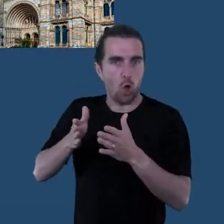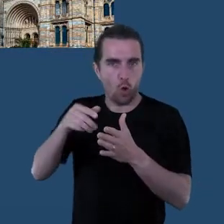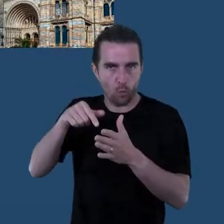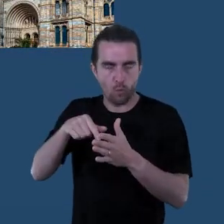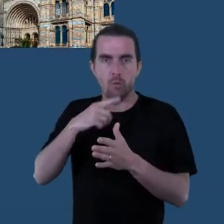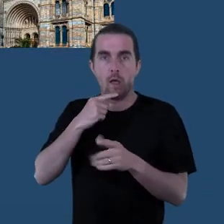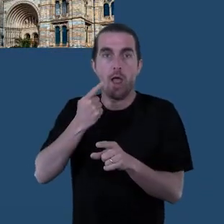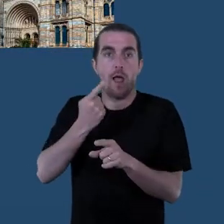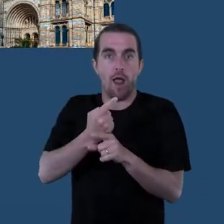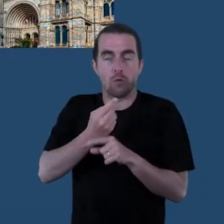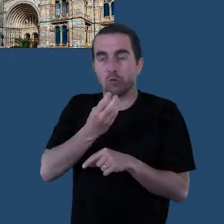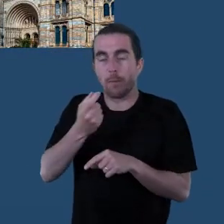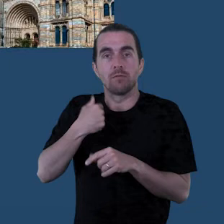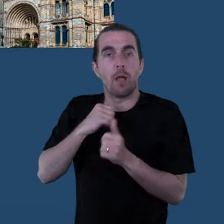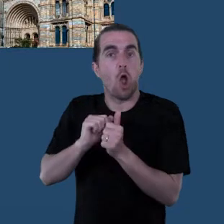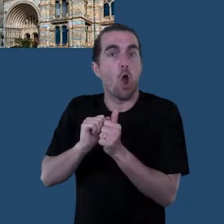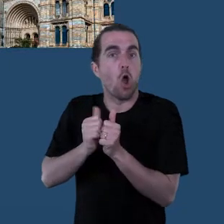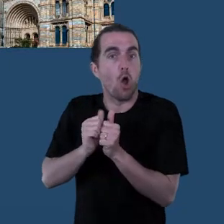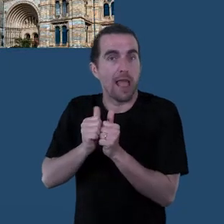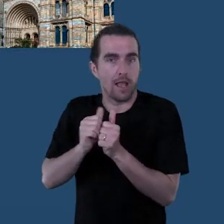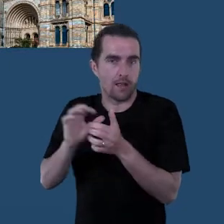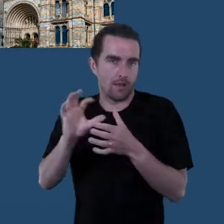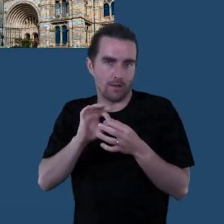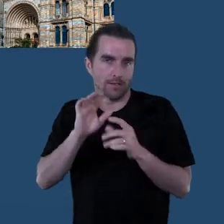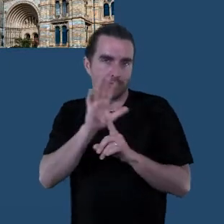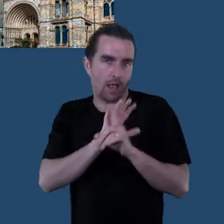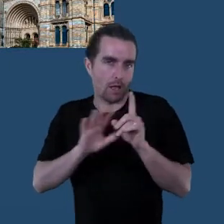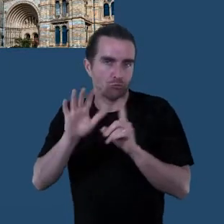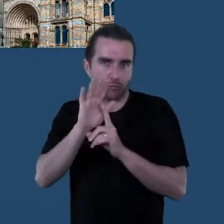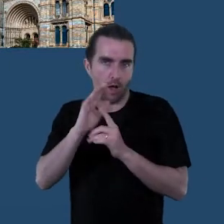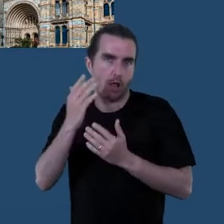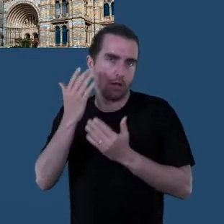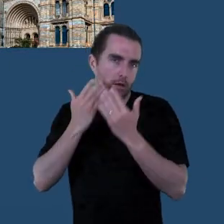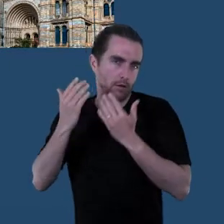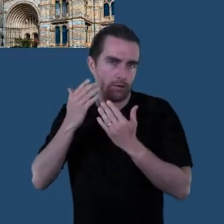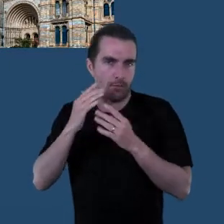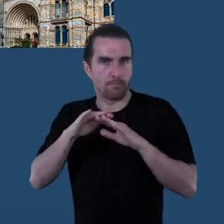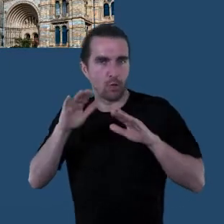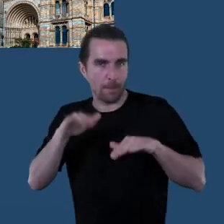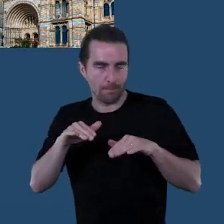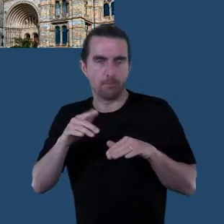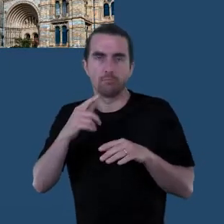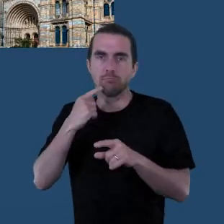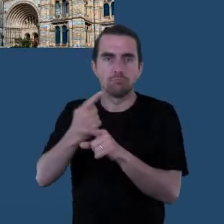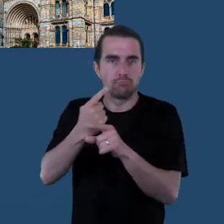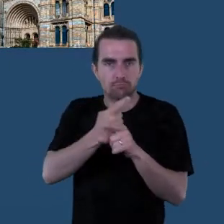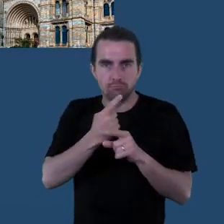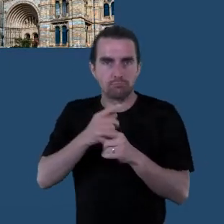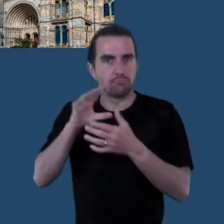and also speaking to a few of my colleagues here in the Natural History Museum about some of the mysteries of the collection and of the museum,